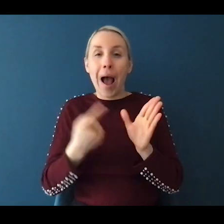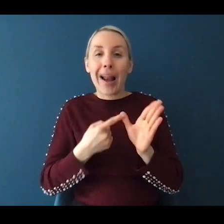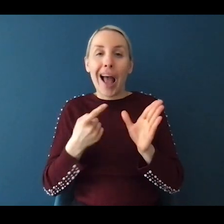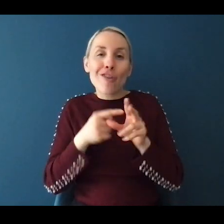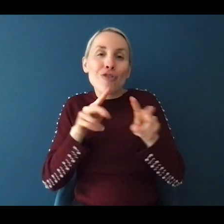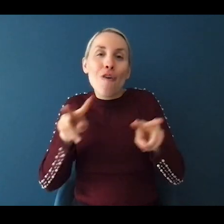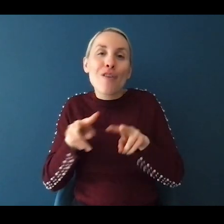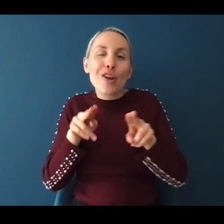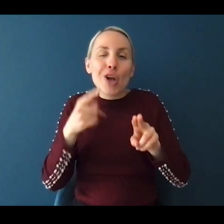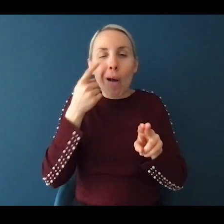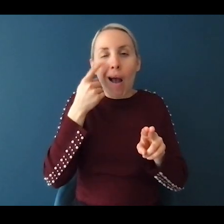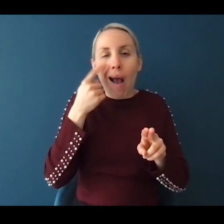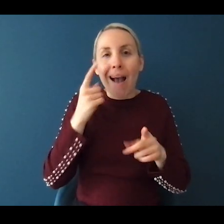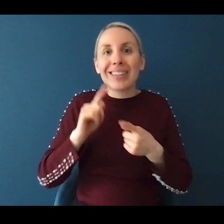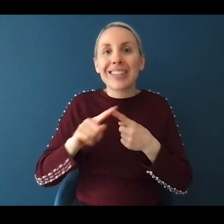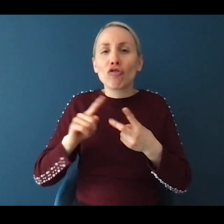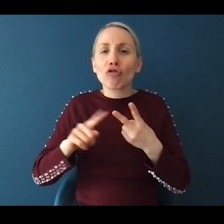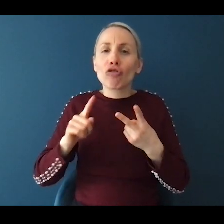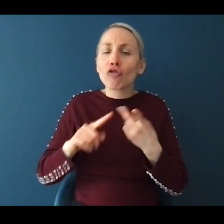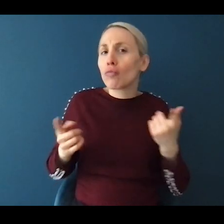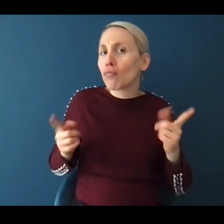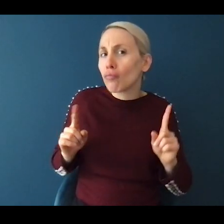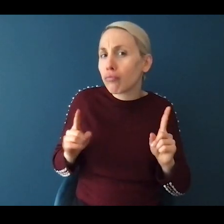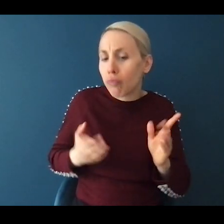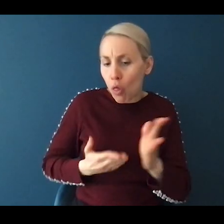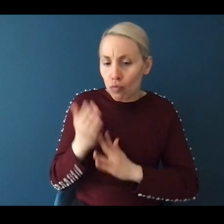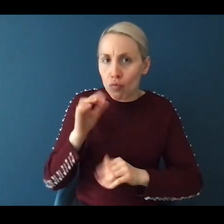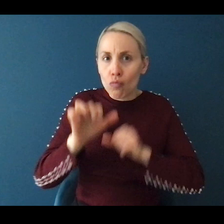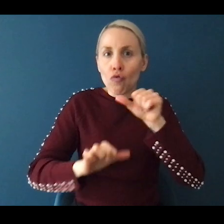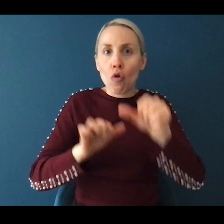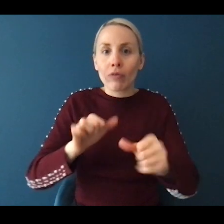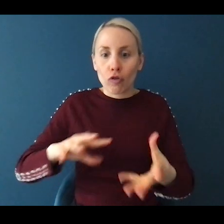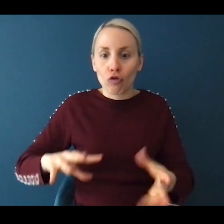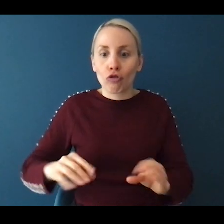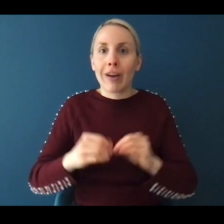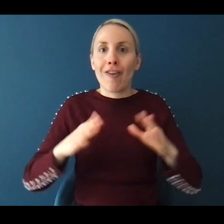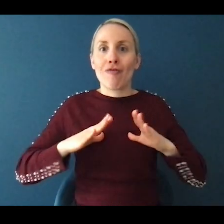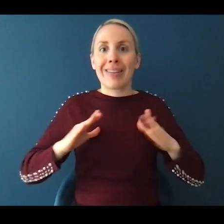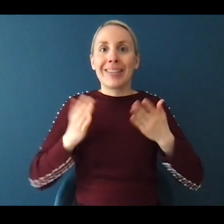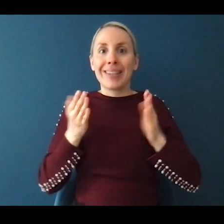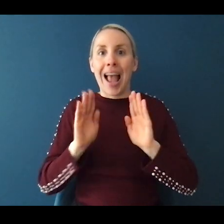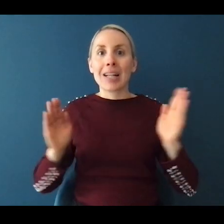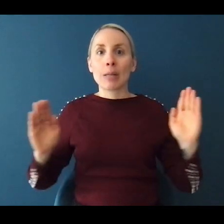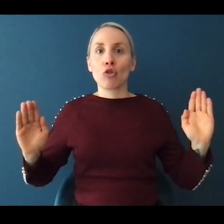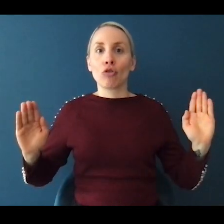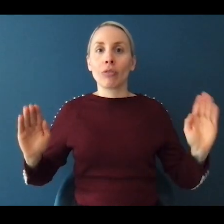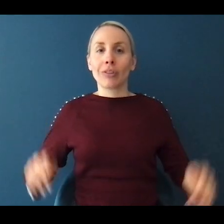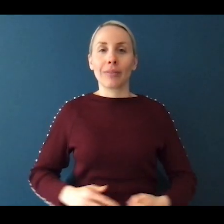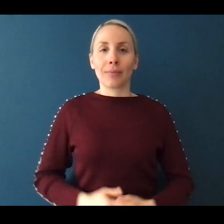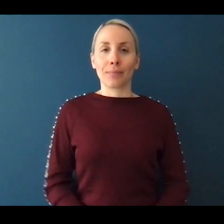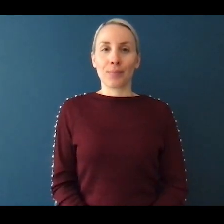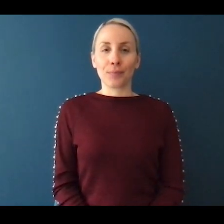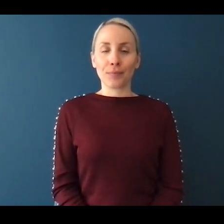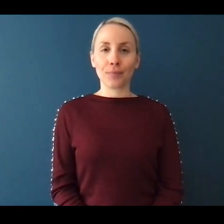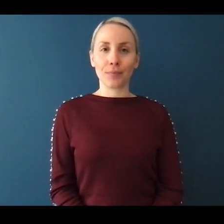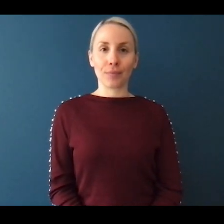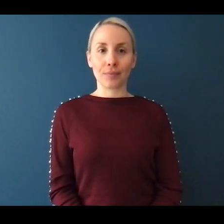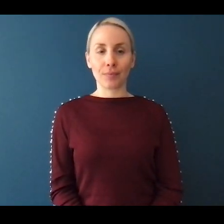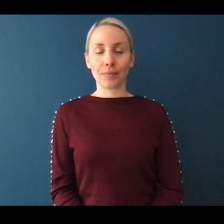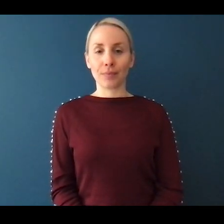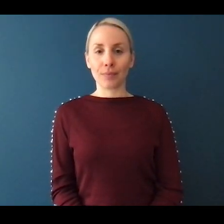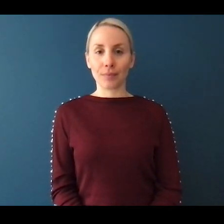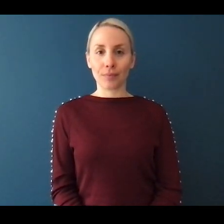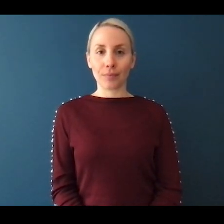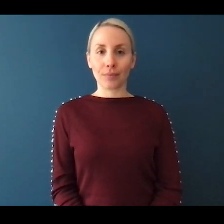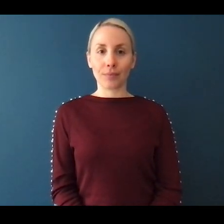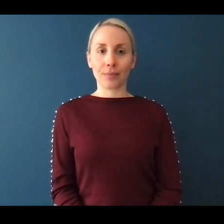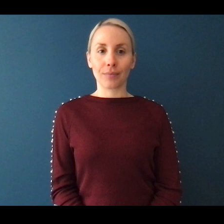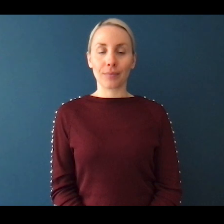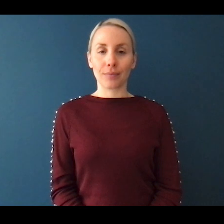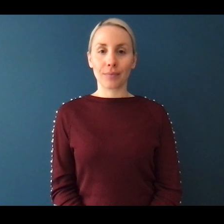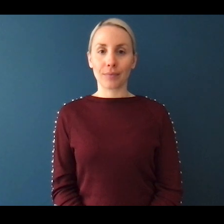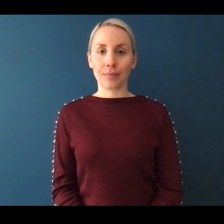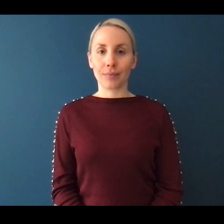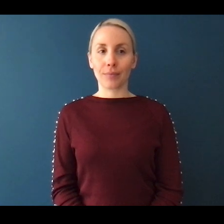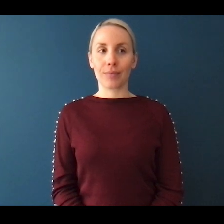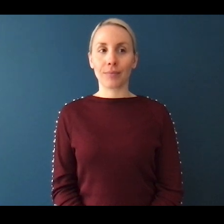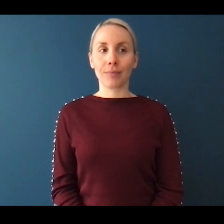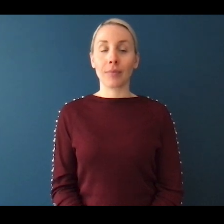but like anything else through this process. For me the exhibition was it was I mean really